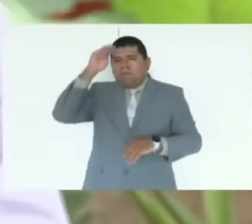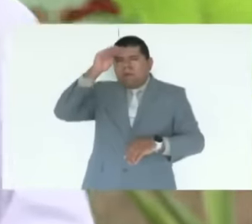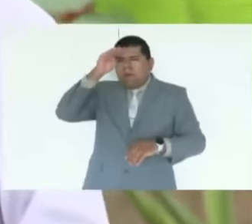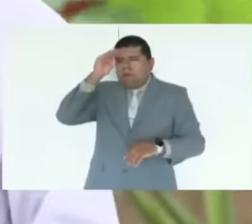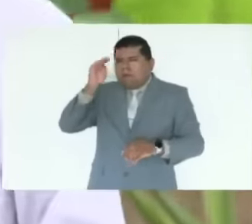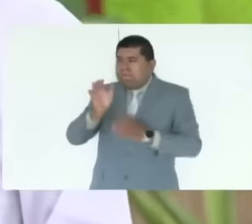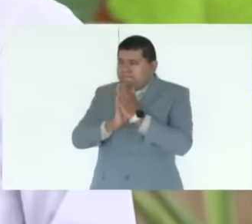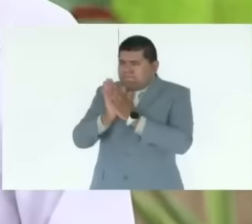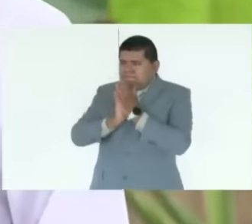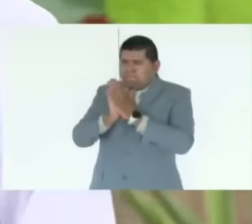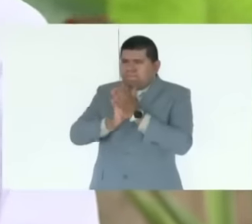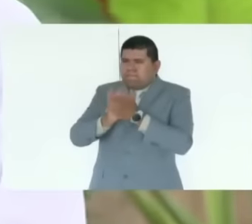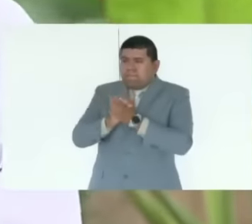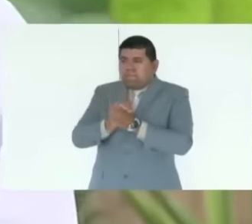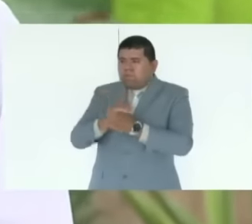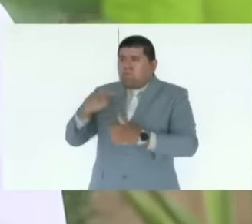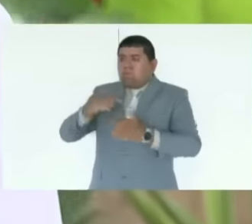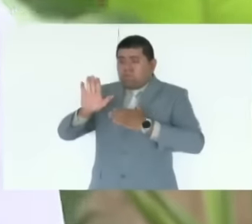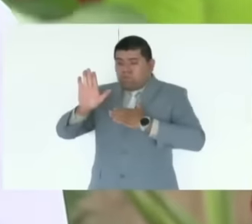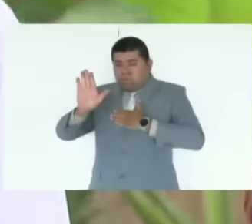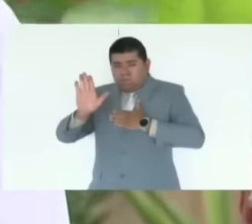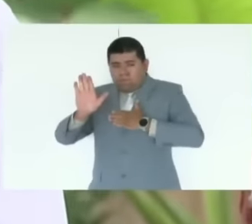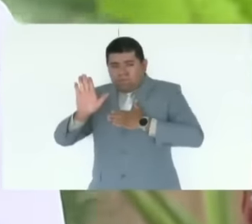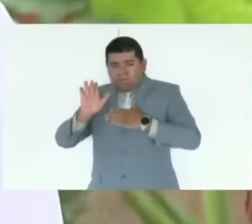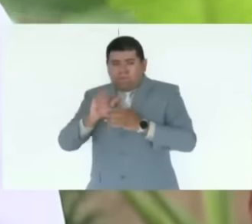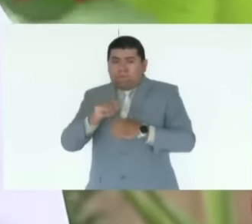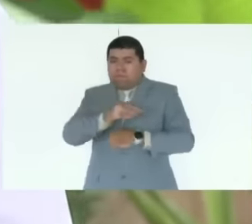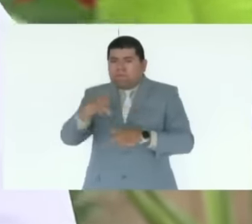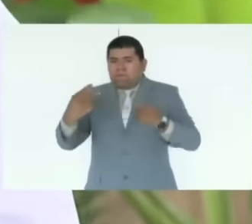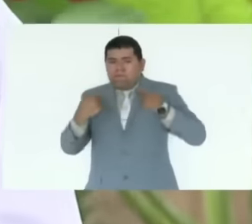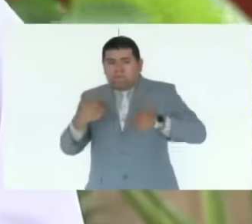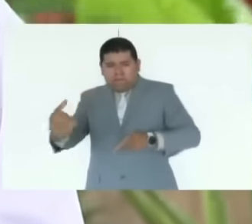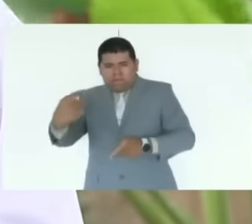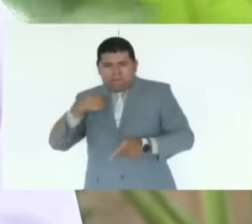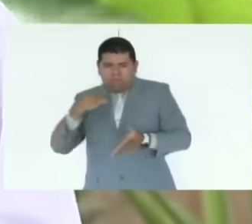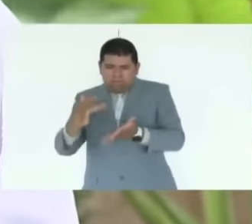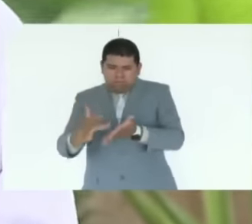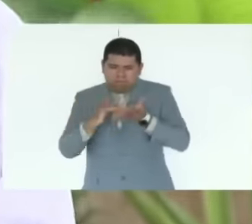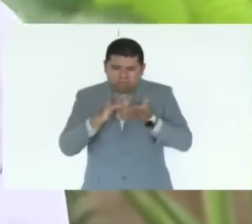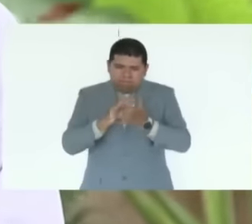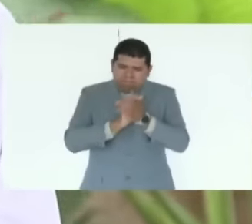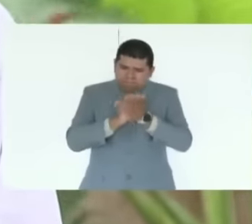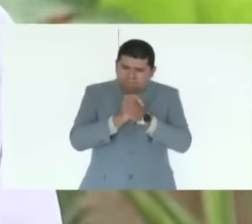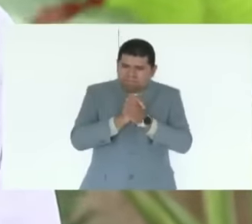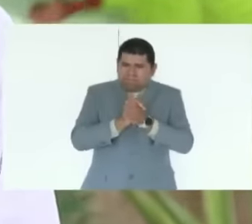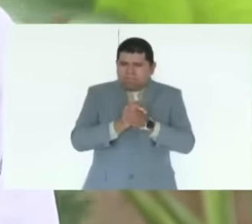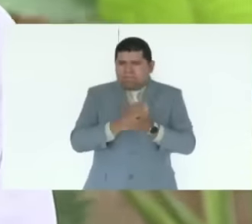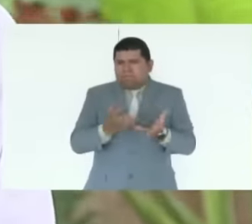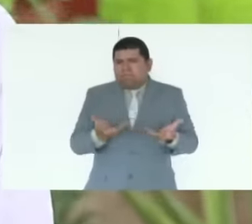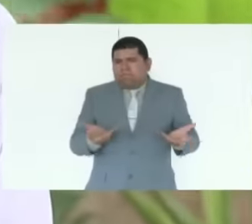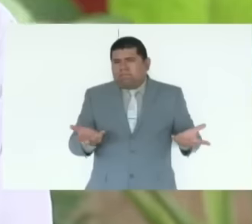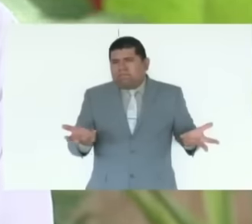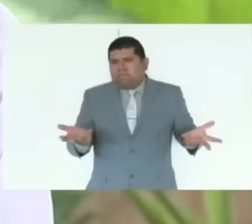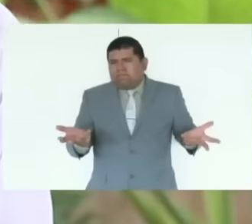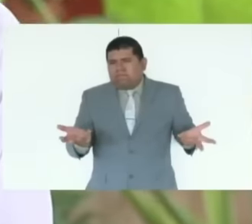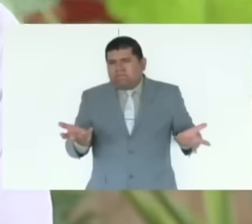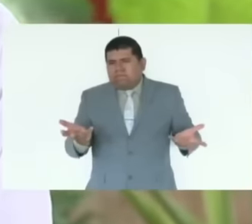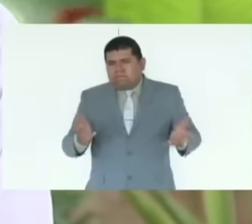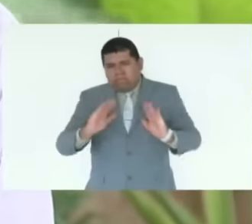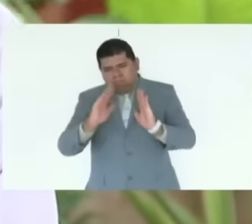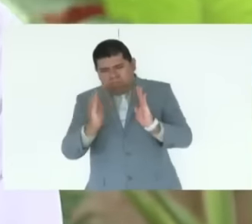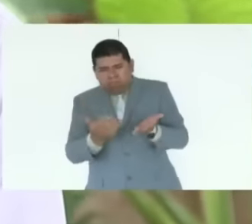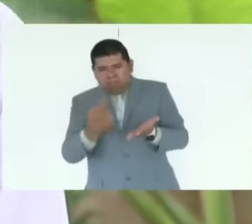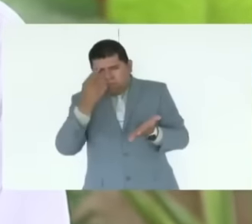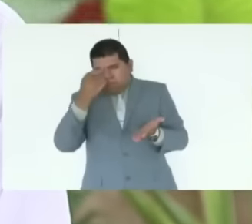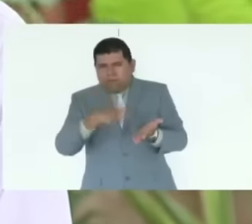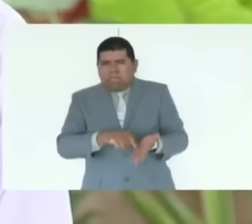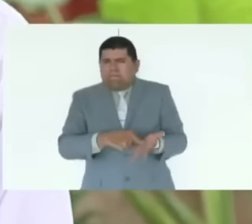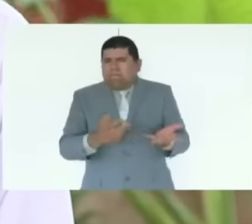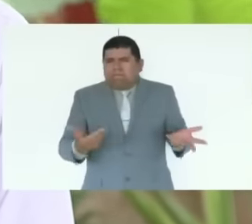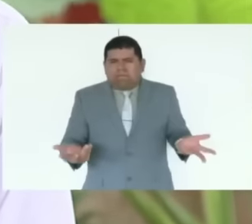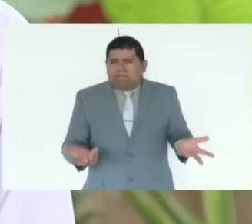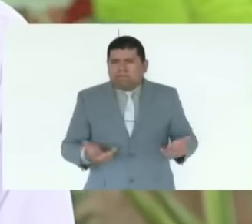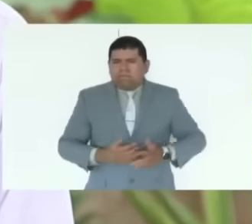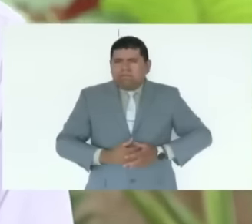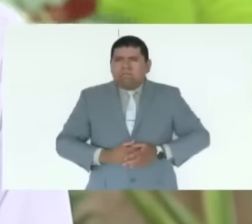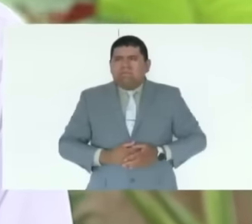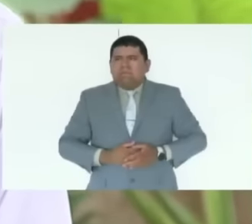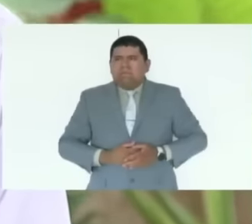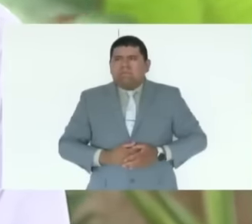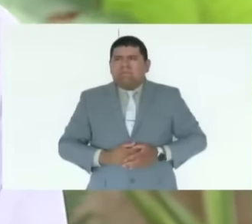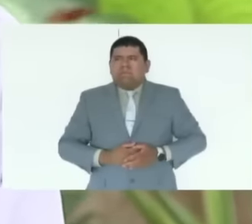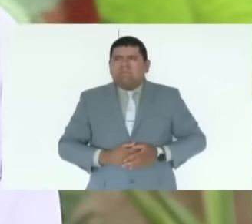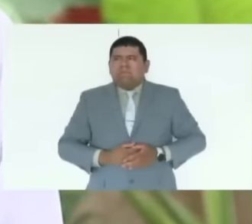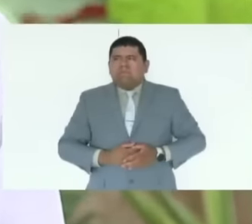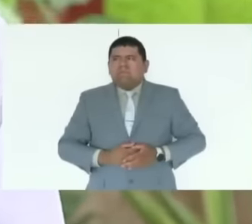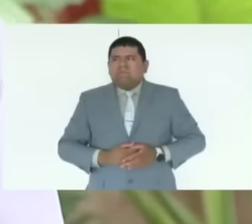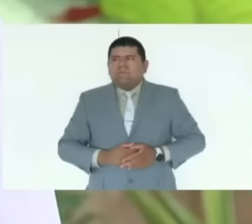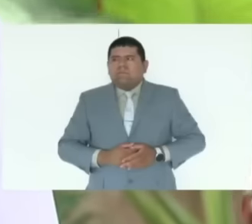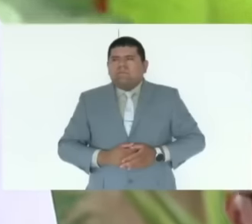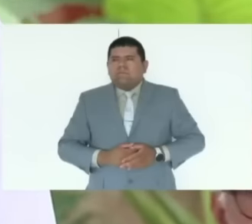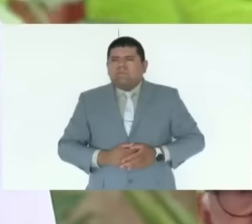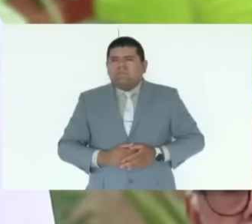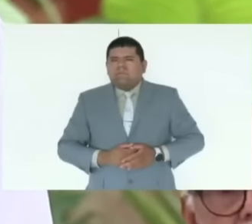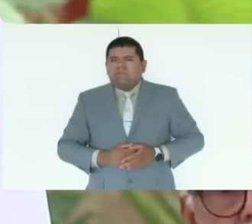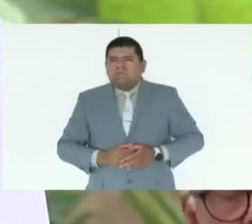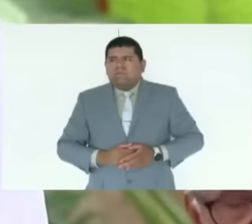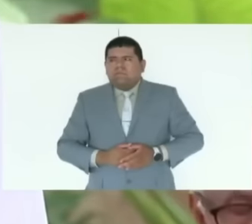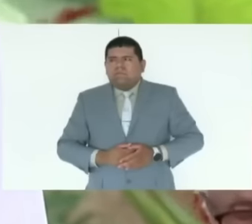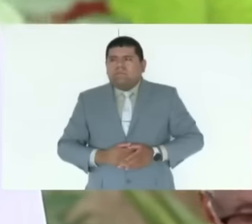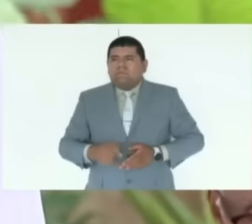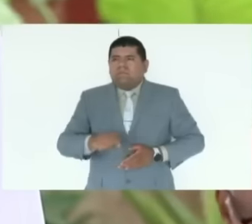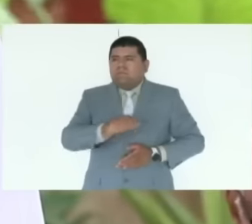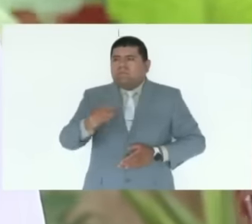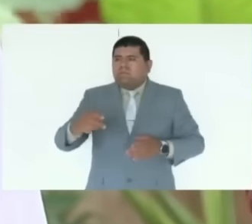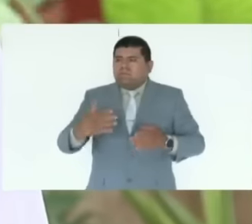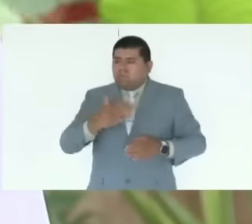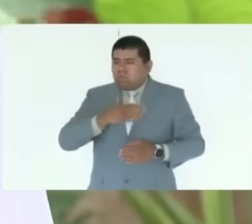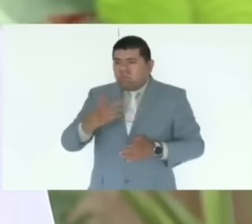that in this way people were going to fall into the trap and that they were going to deceive the people again,